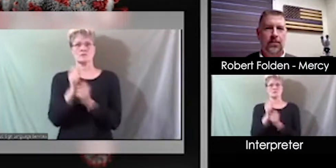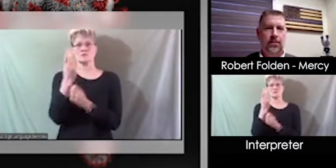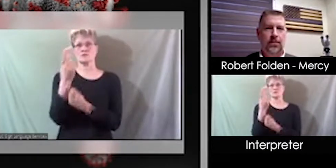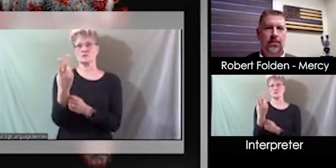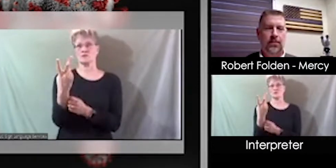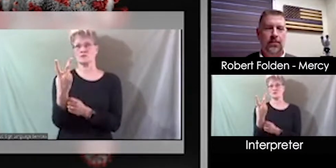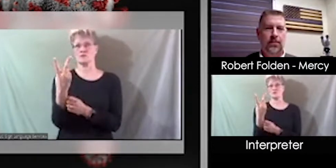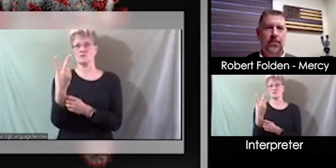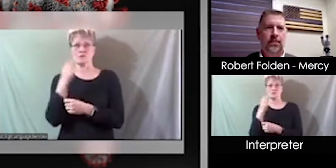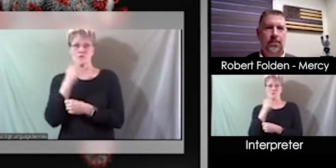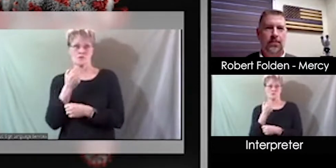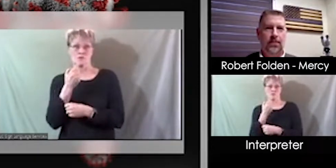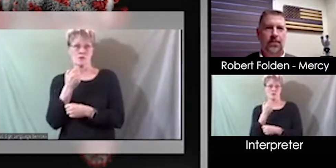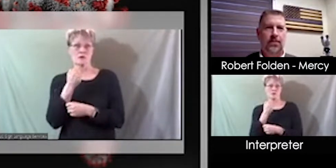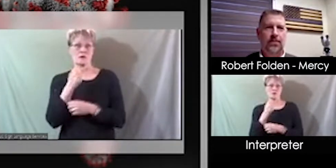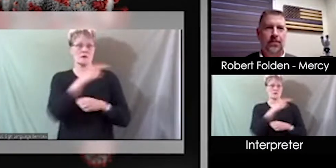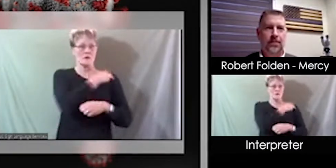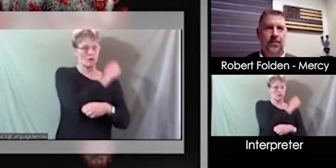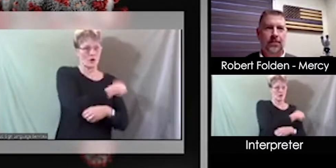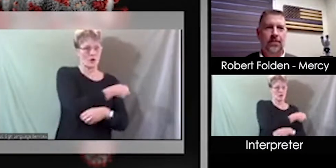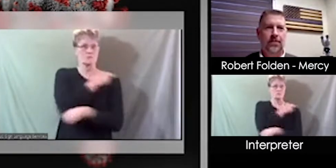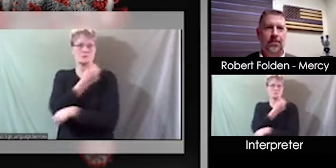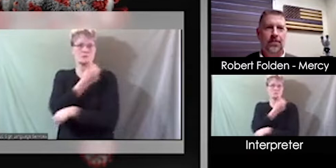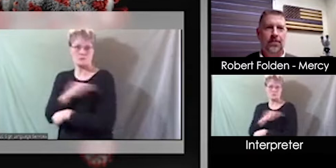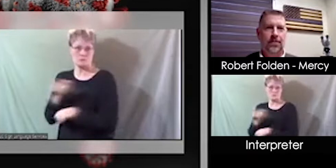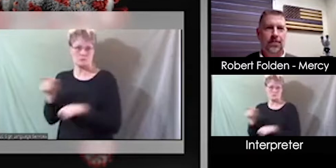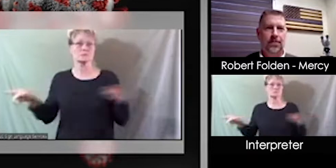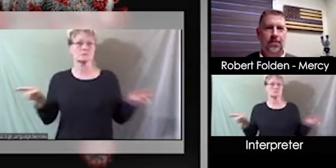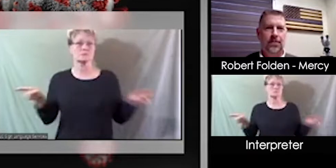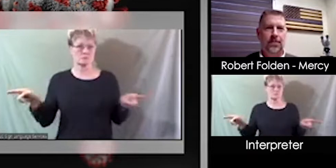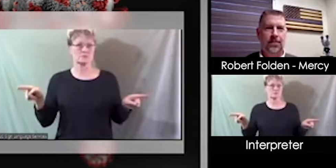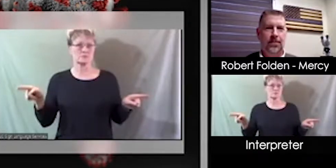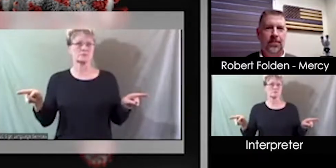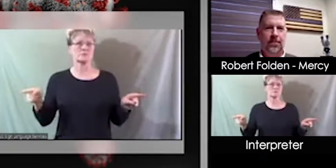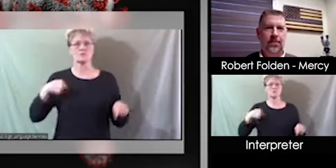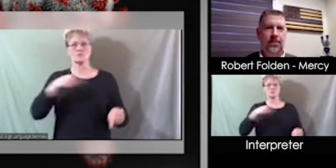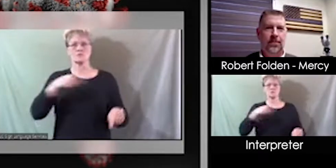out what we would do if need be. And then, most recently, we